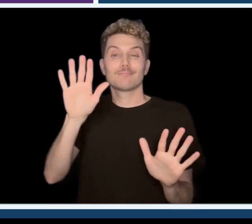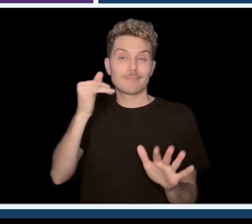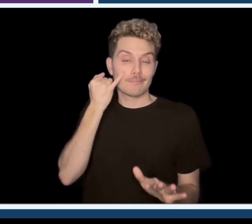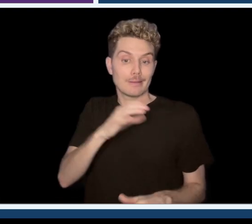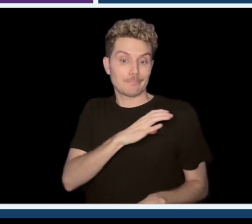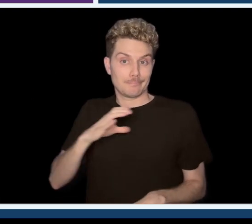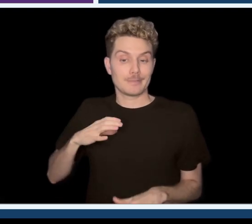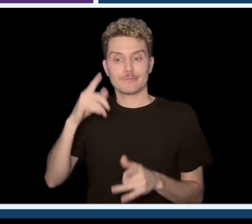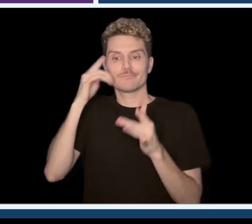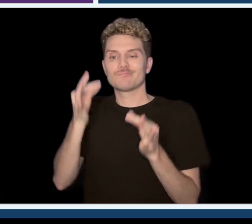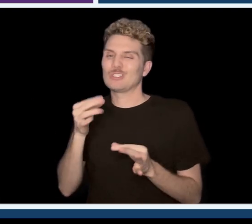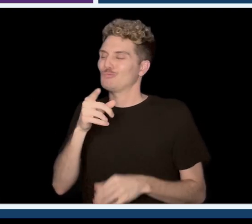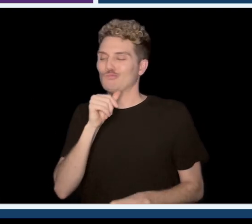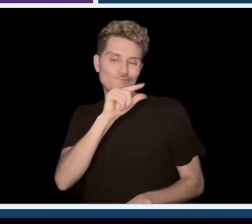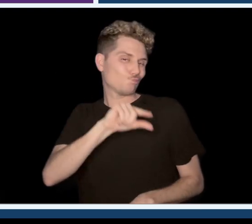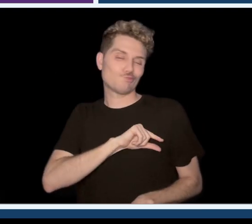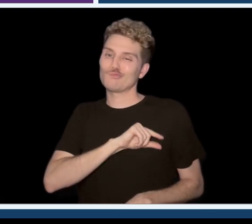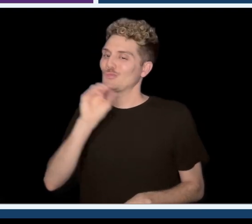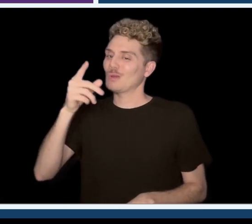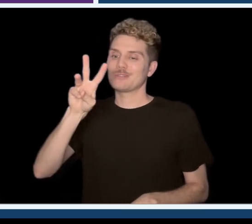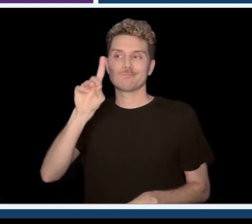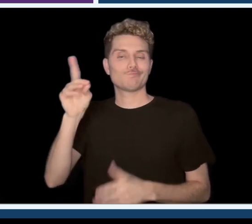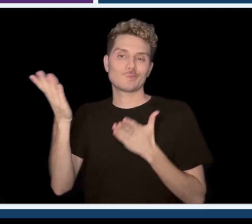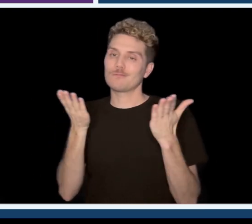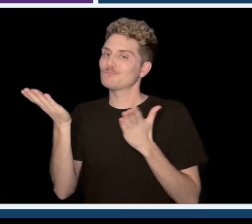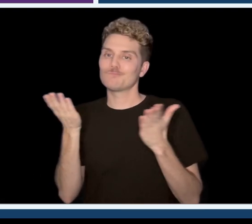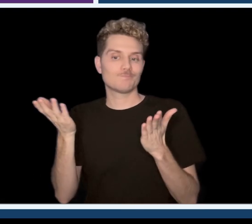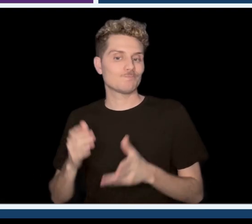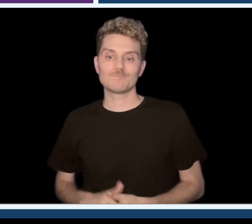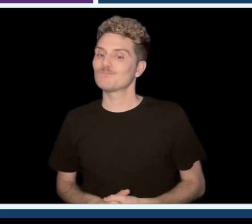determined that you are not eligible for OPWDD services